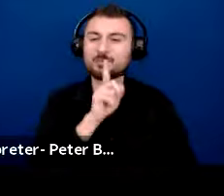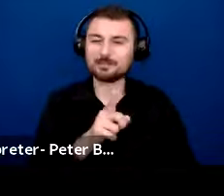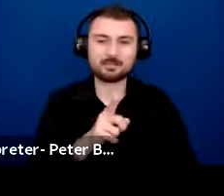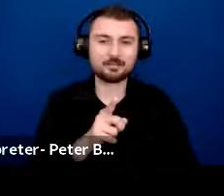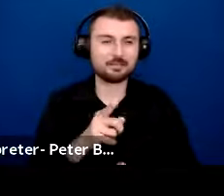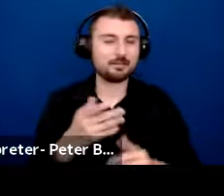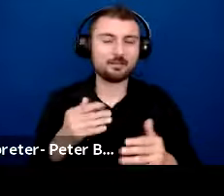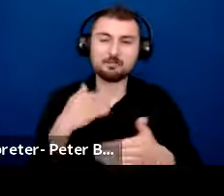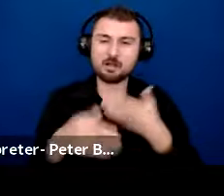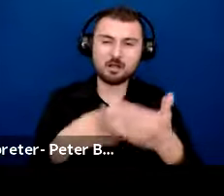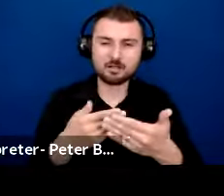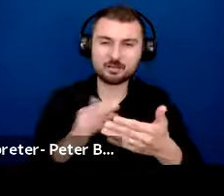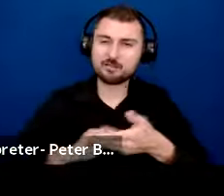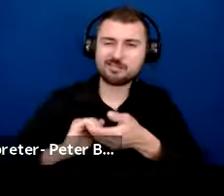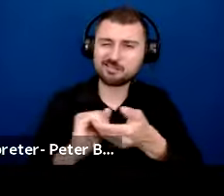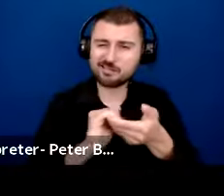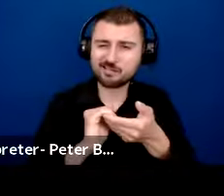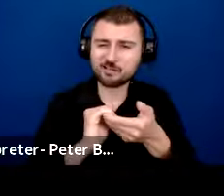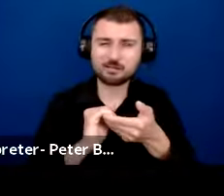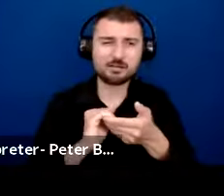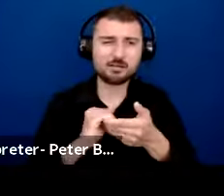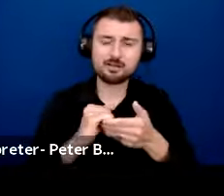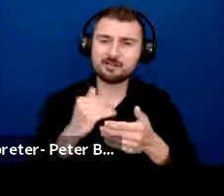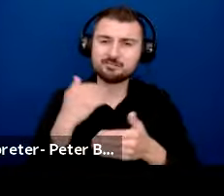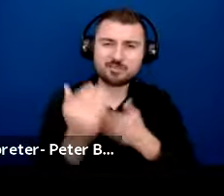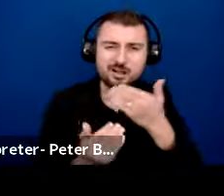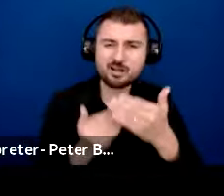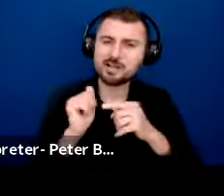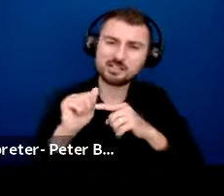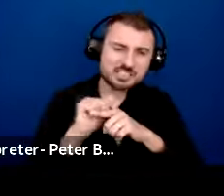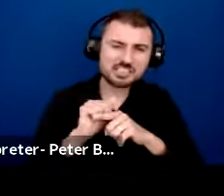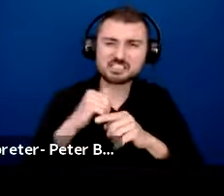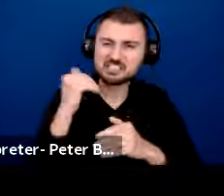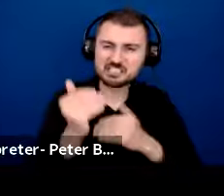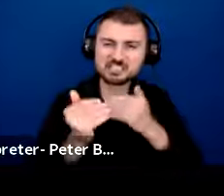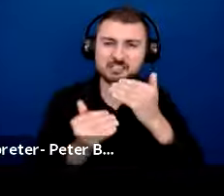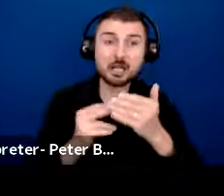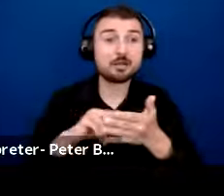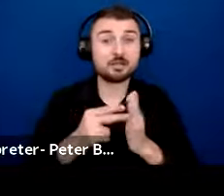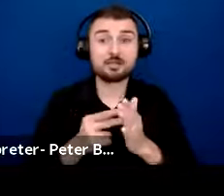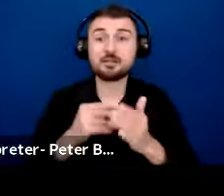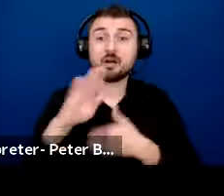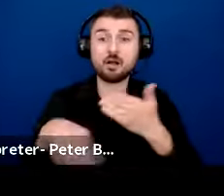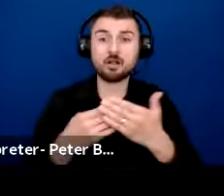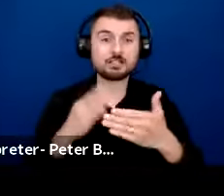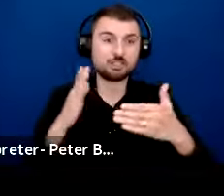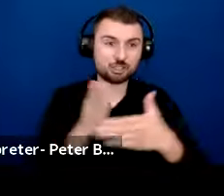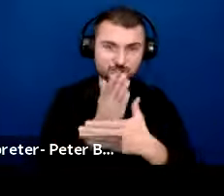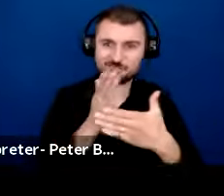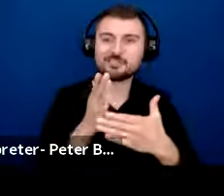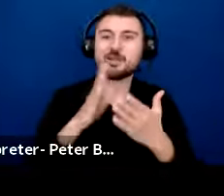Thank you for sharing your strategies I want you to know I don't have all the answers. And there is no one answer that is going to magically make your course super engaging and everything.